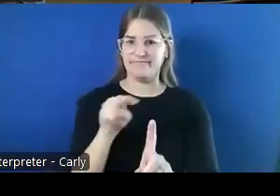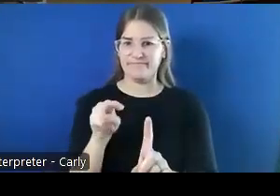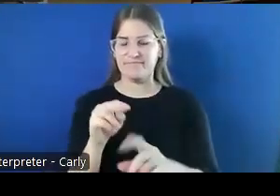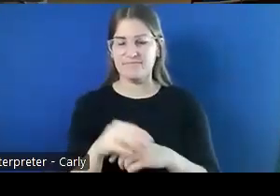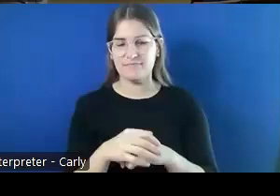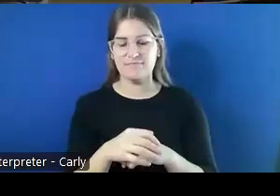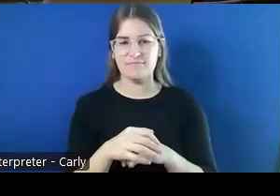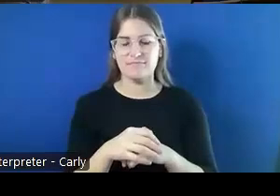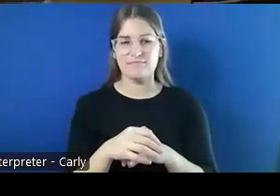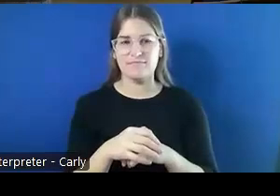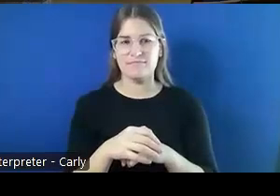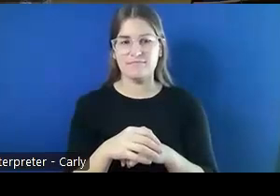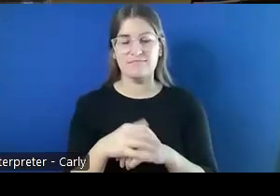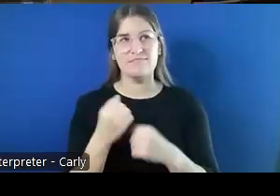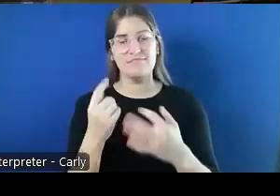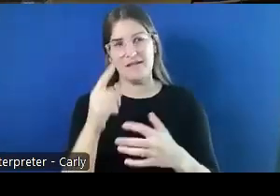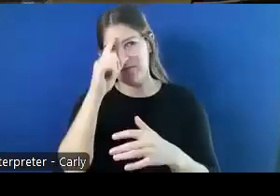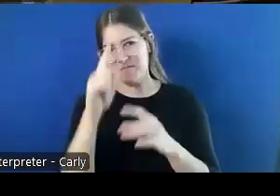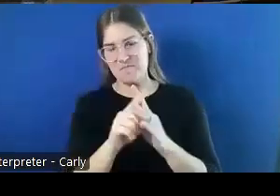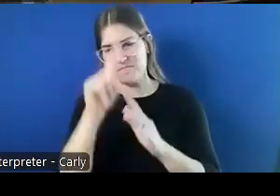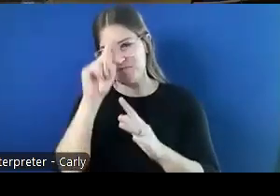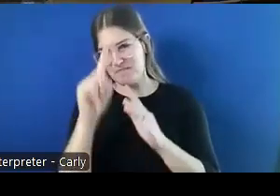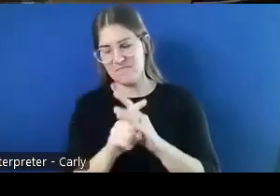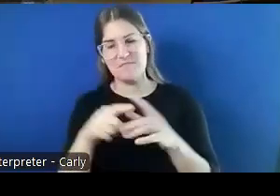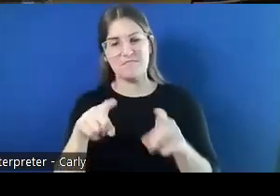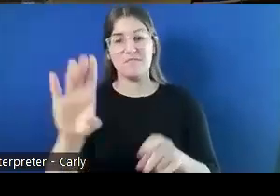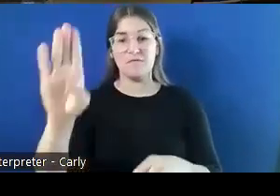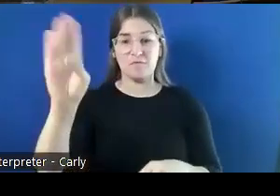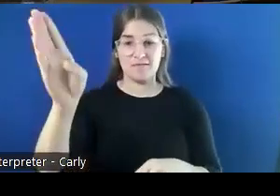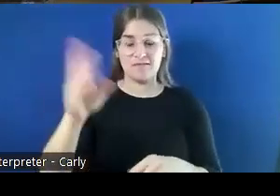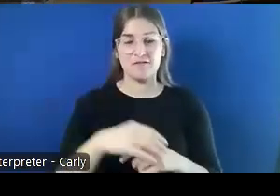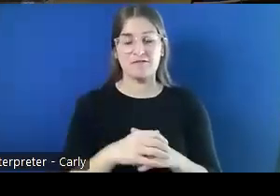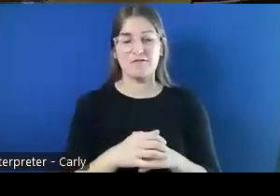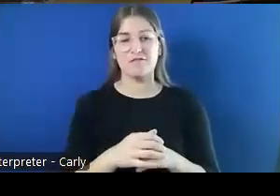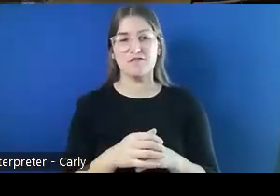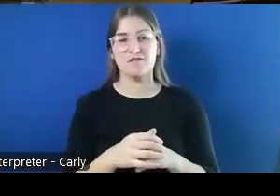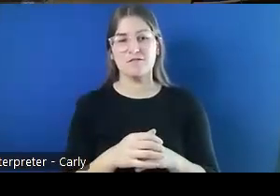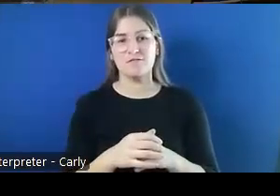many thoughts that that came to my mind as we were going through it but um you know and one of them